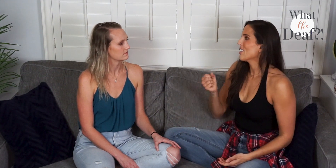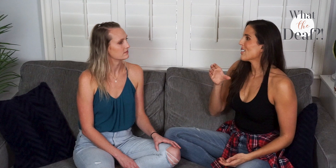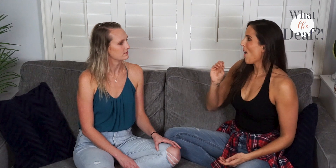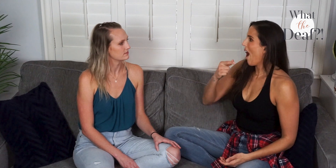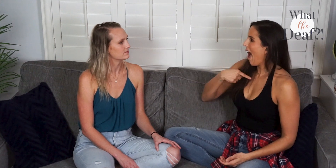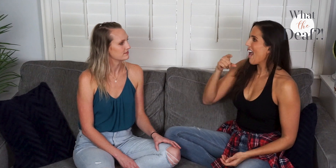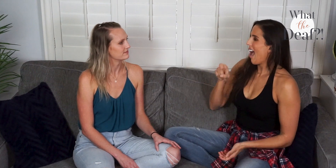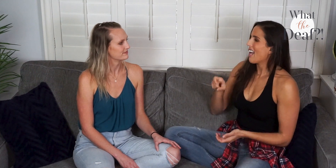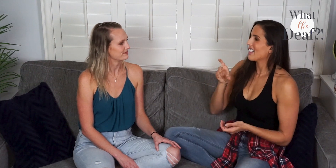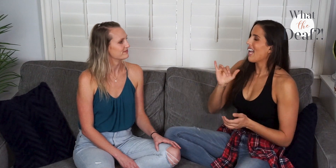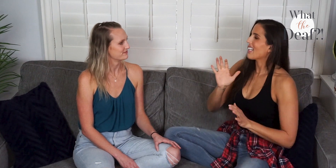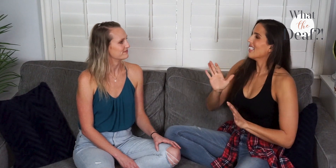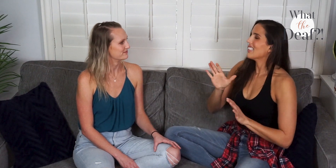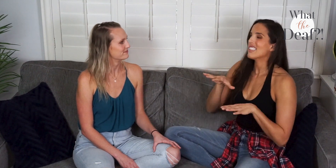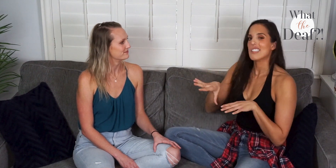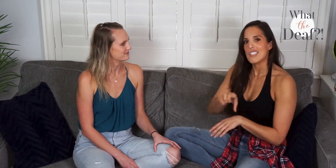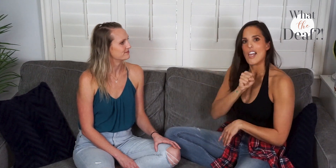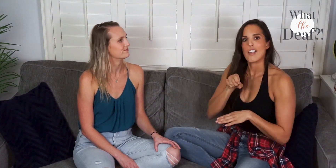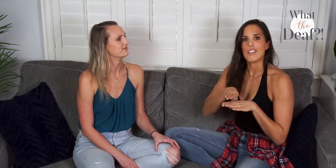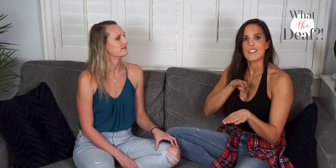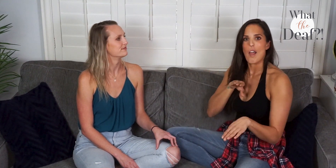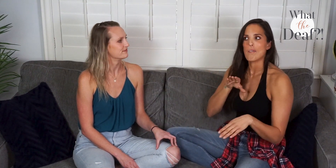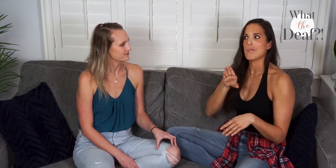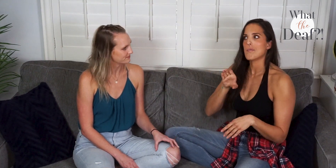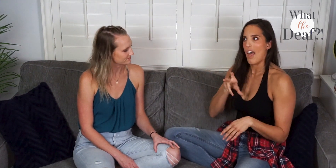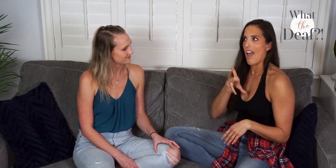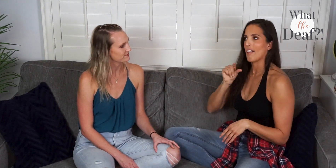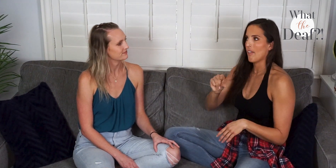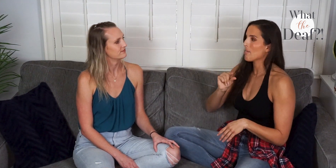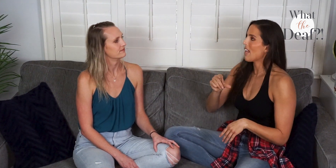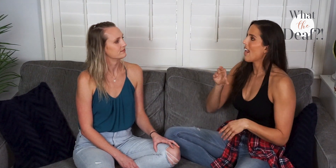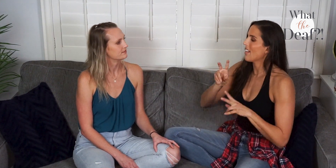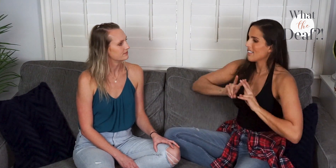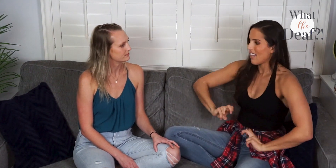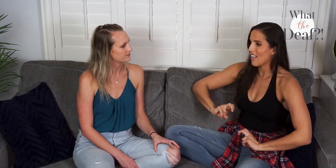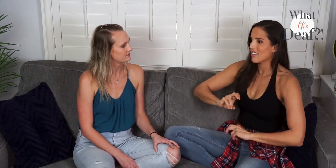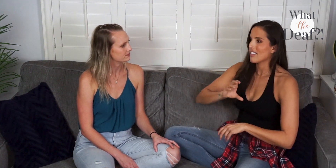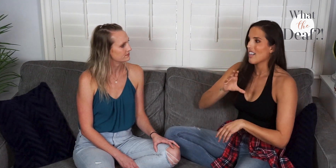So I had to take a step back a little bit and assess myself.